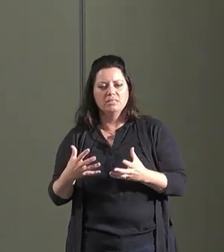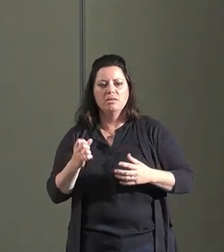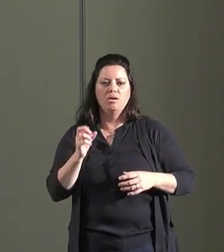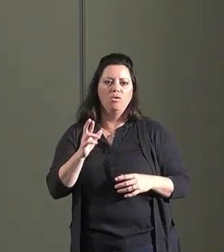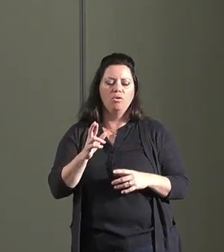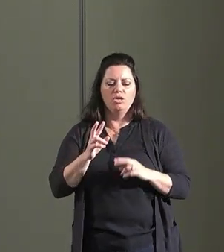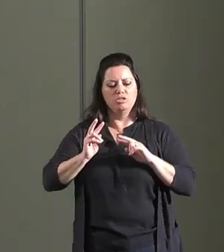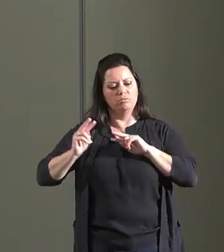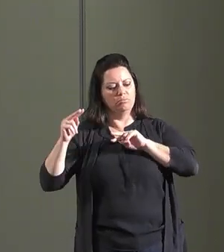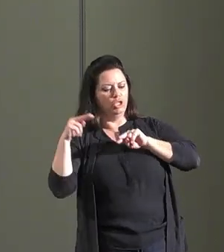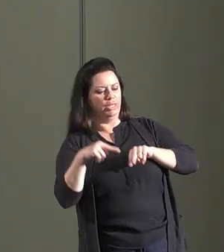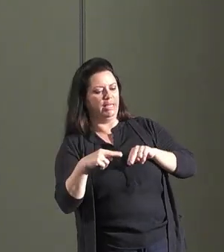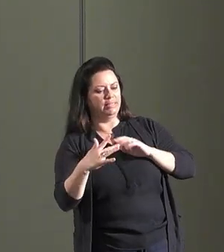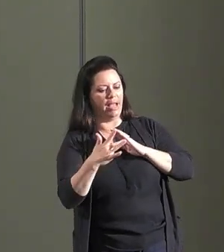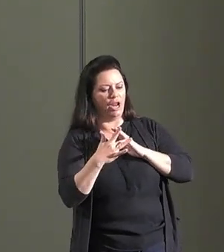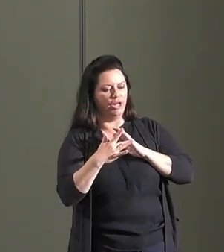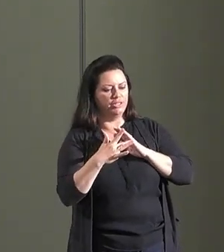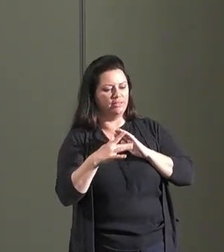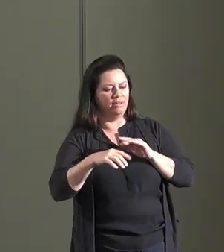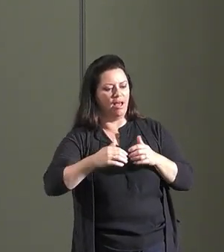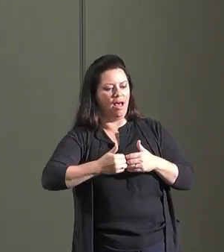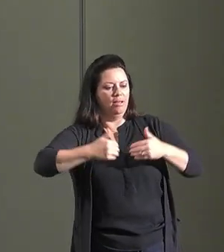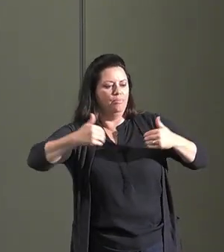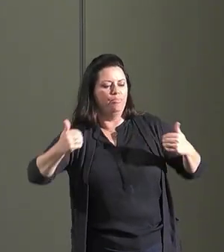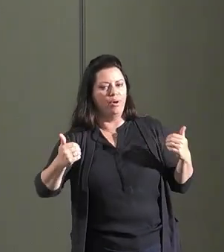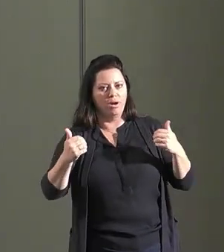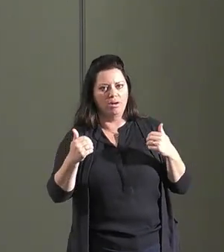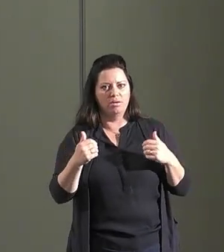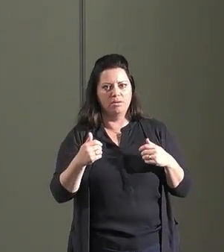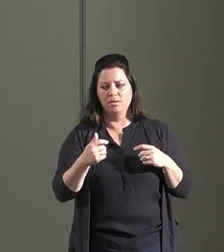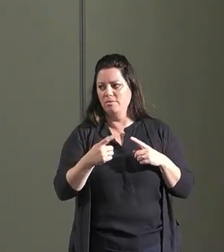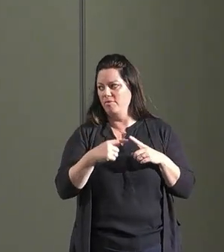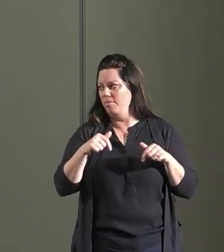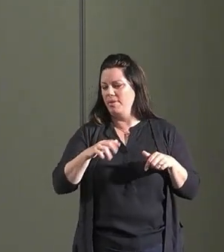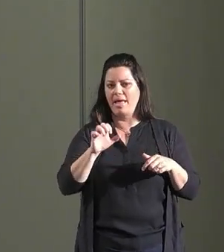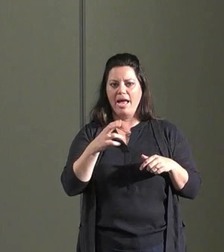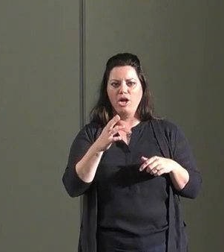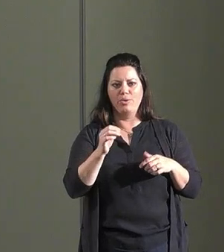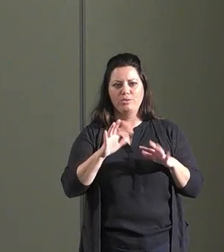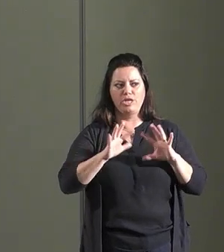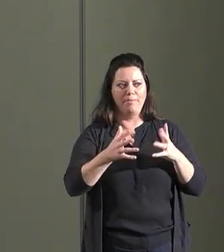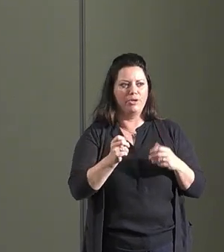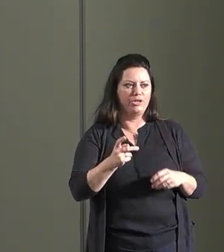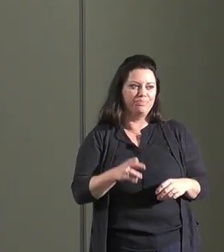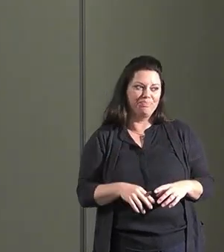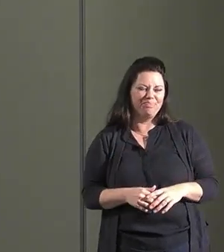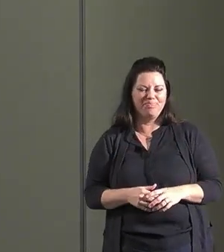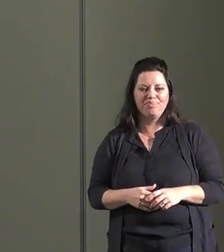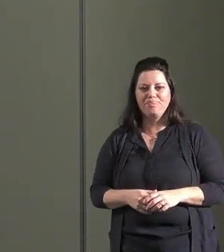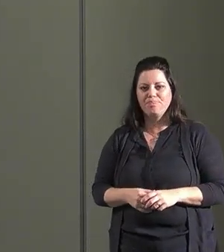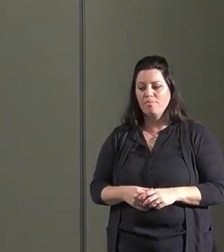technology outside of our echo chamber here >> JARED: There are things that could affect